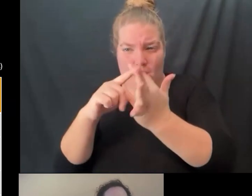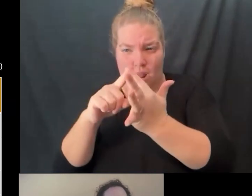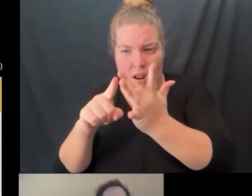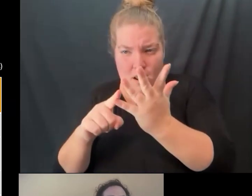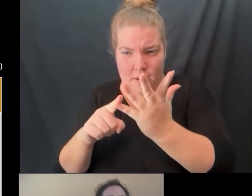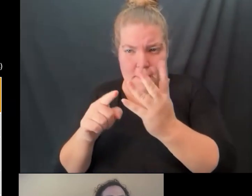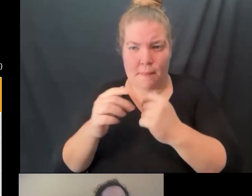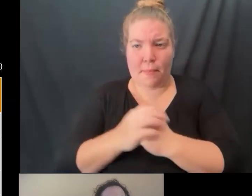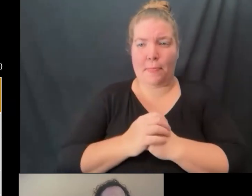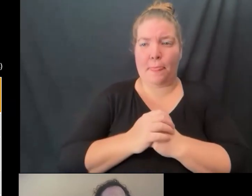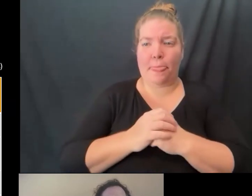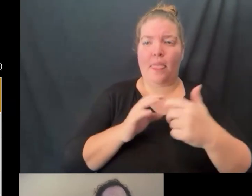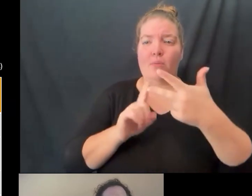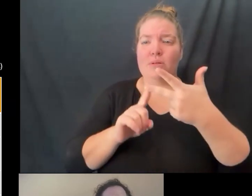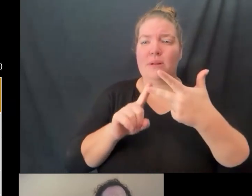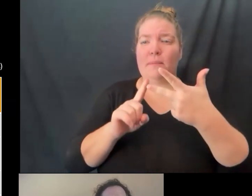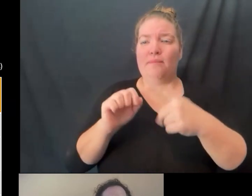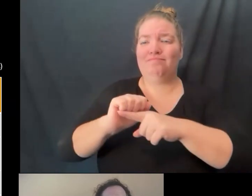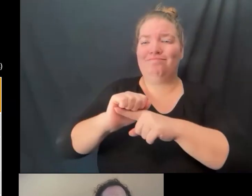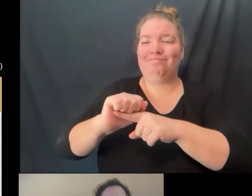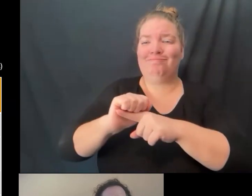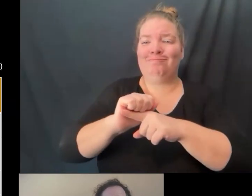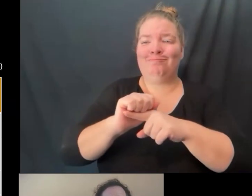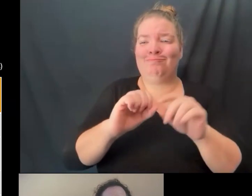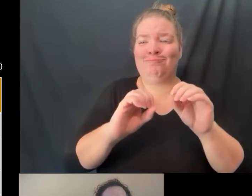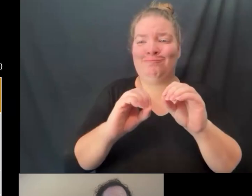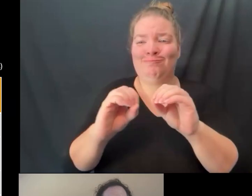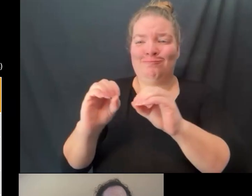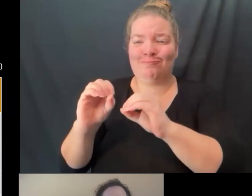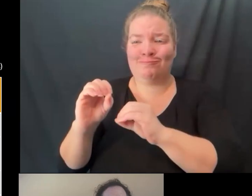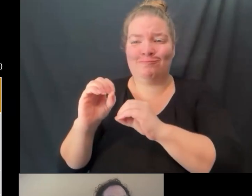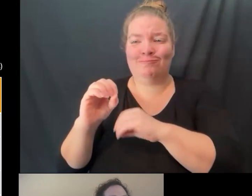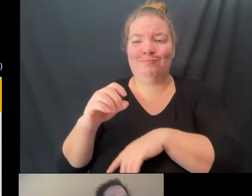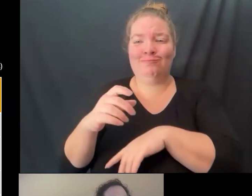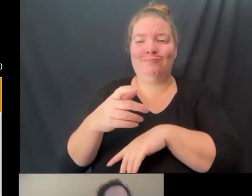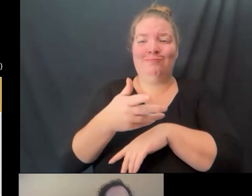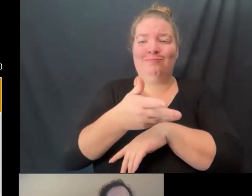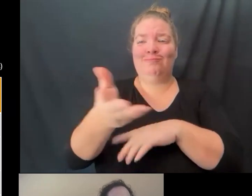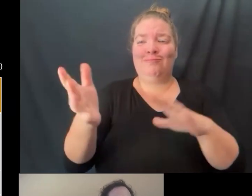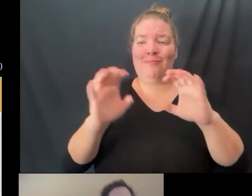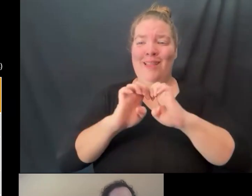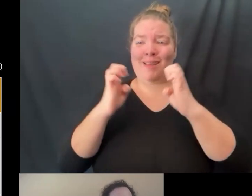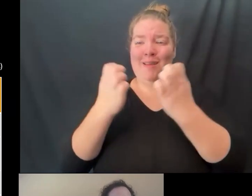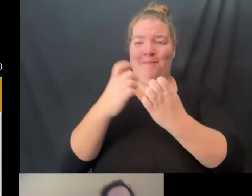And then finally, there's training. And so there's that training obligation that certain members of your teams